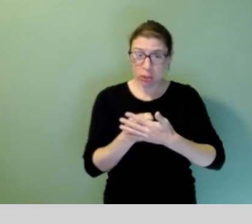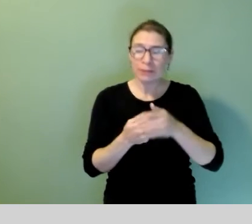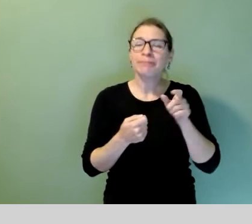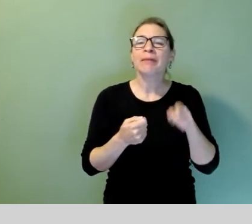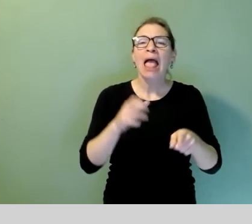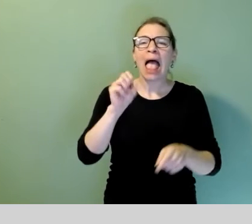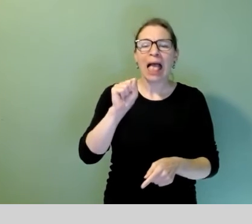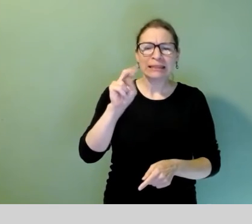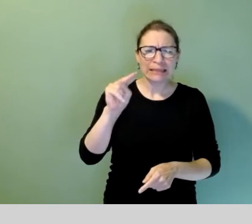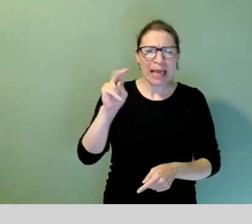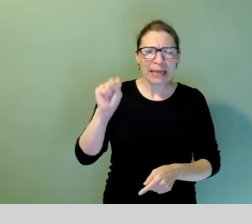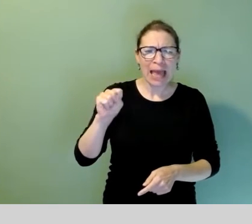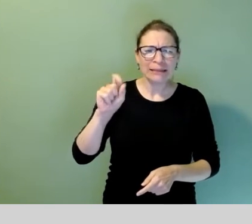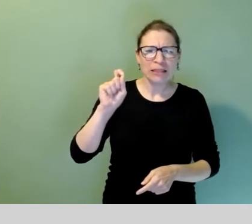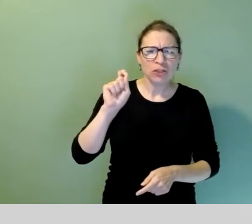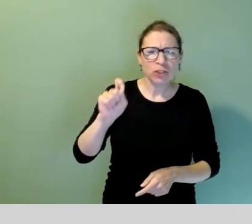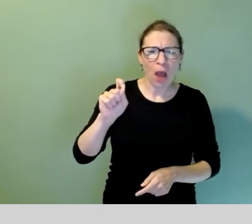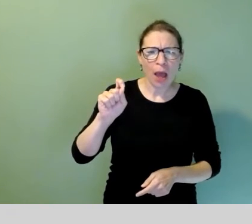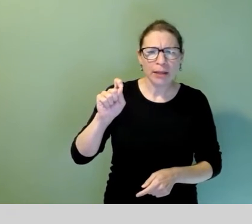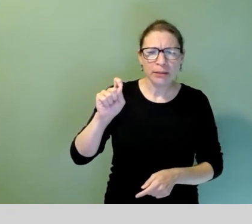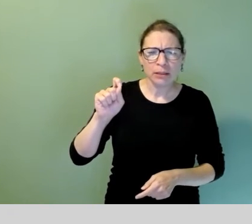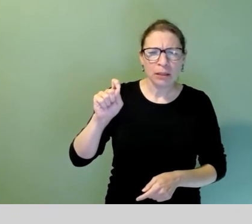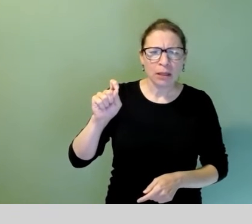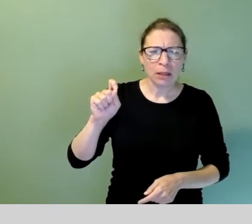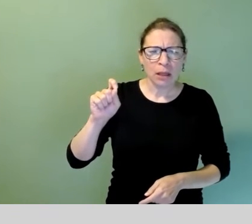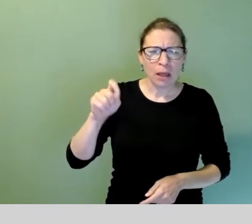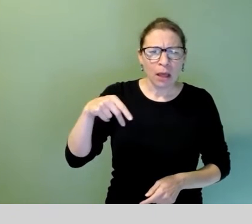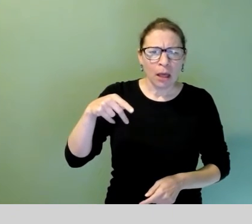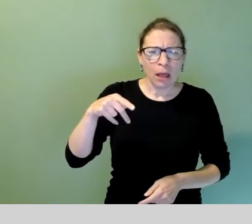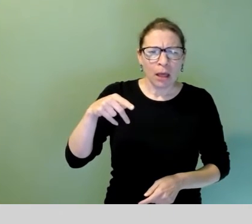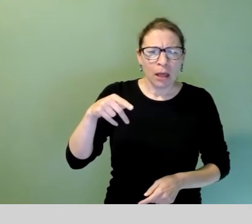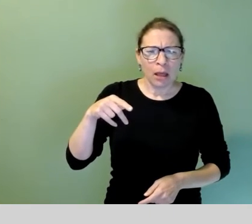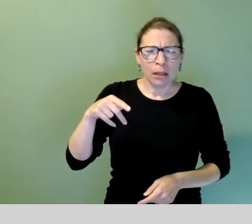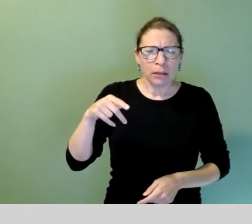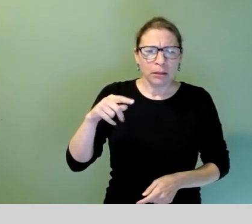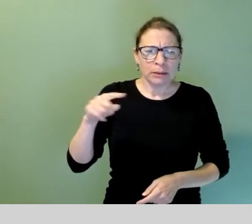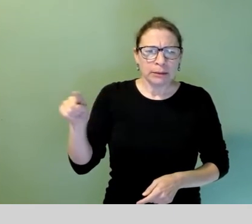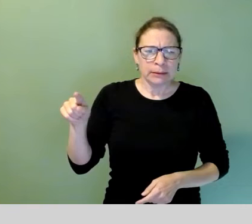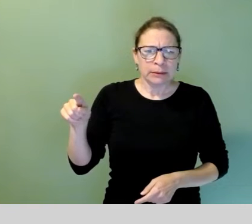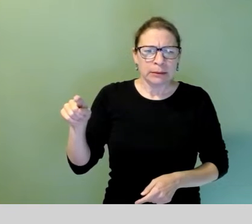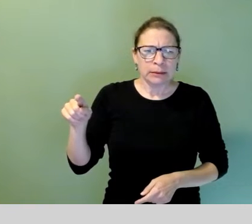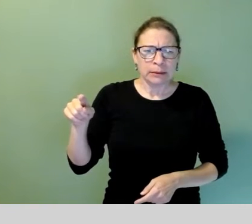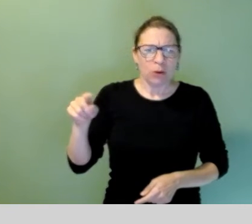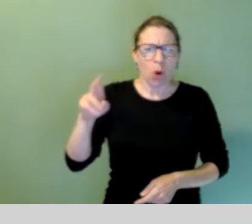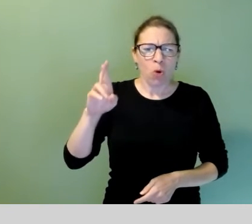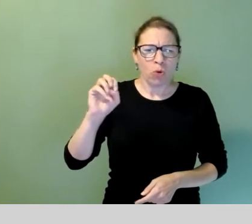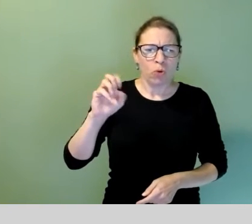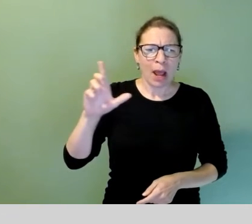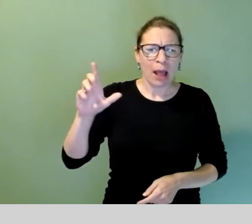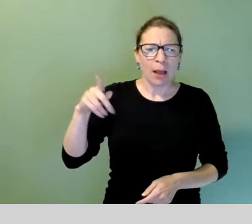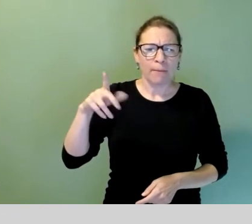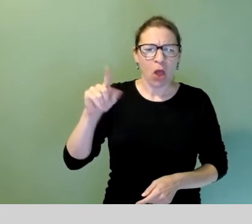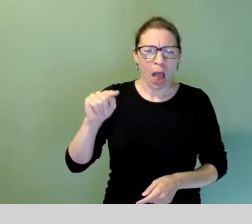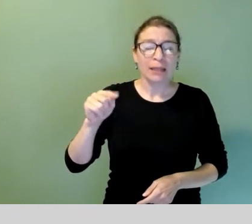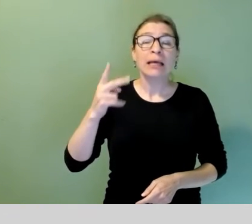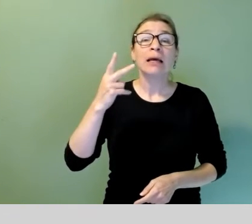It's sns.relplot, so plotting relationship plot, you can see from the candidate is a scatterplot.